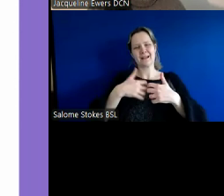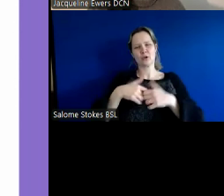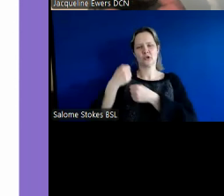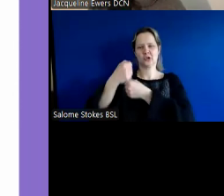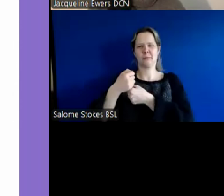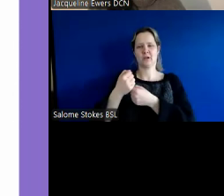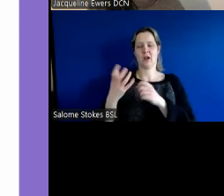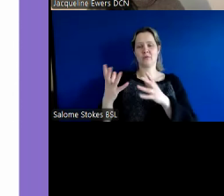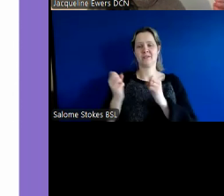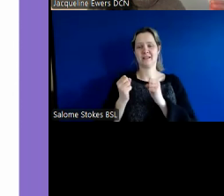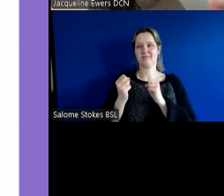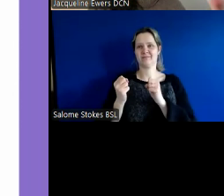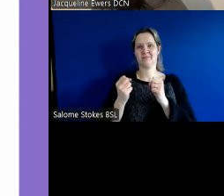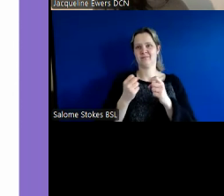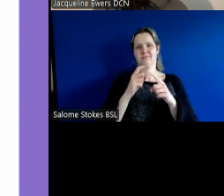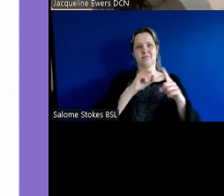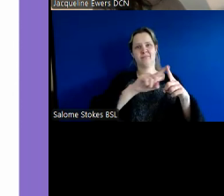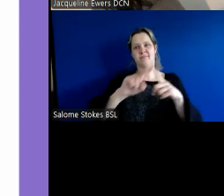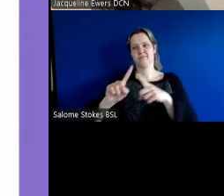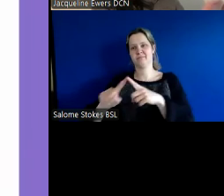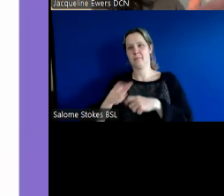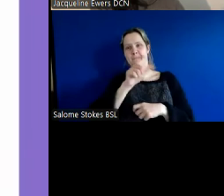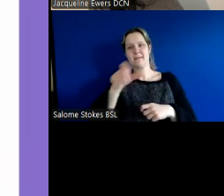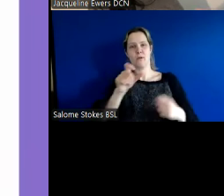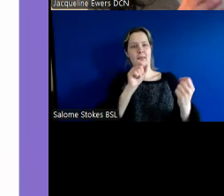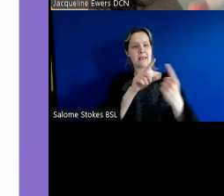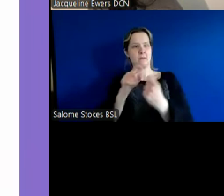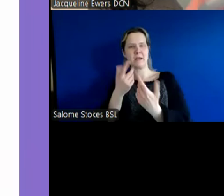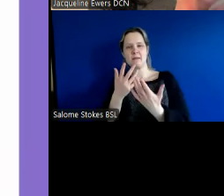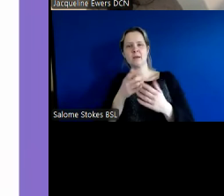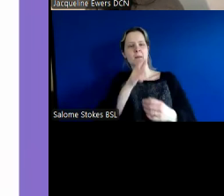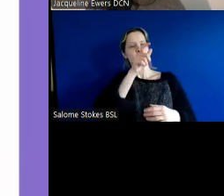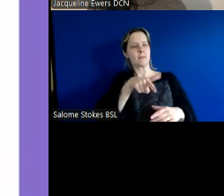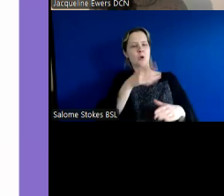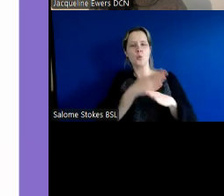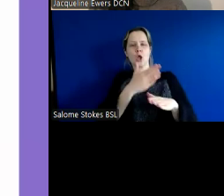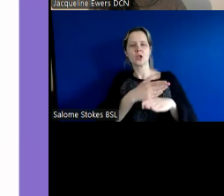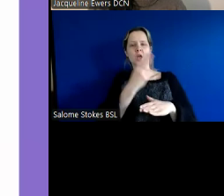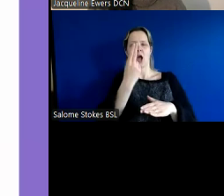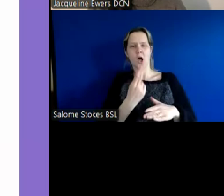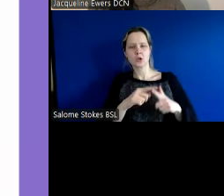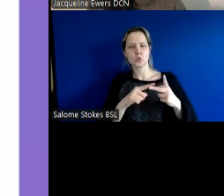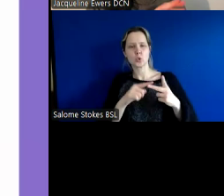by a whole range of individuals in terms of artists and musicians and authors,